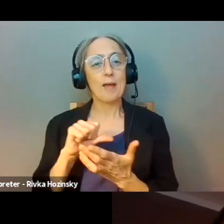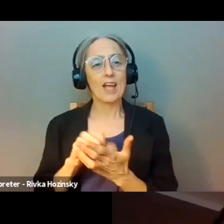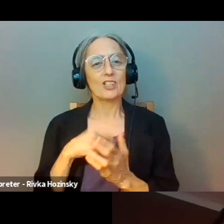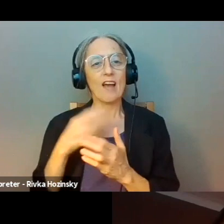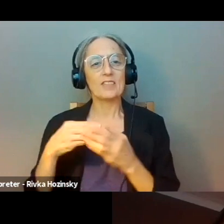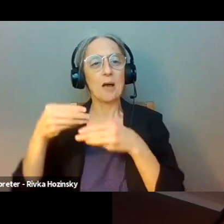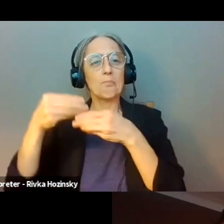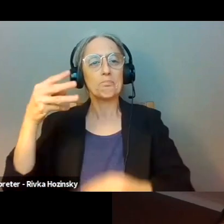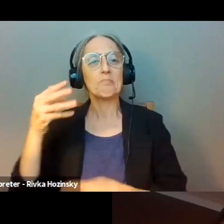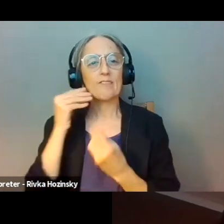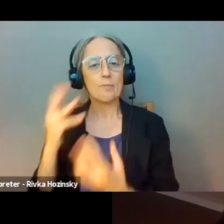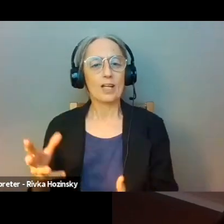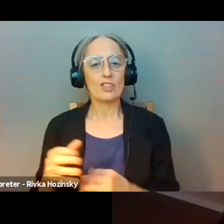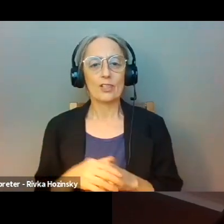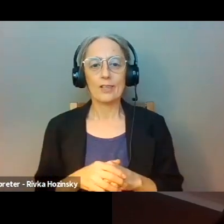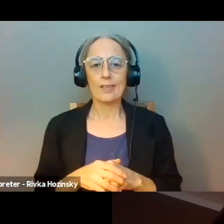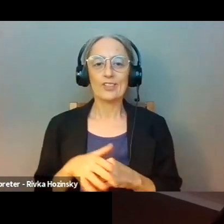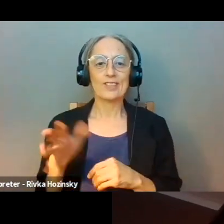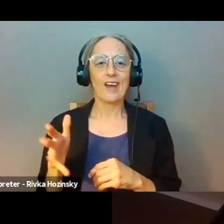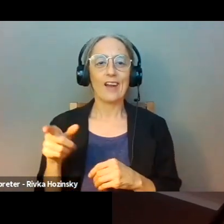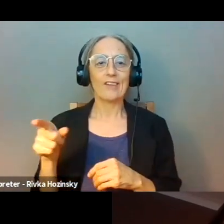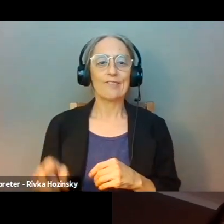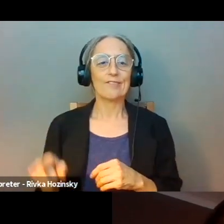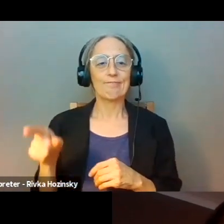with just kind of language dos and don'ts